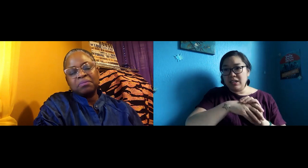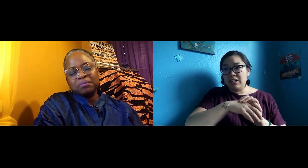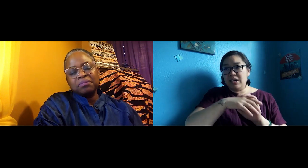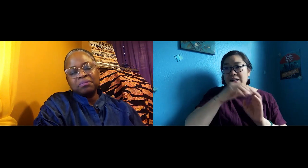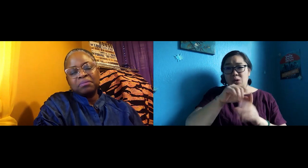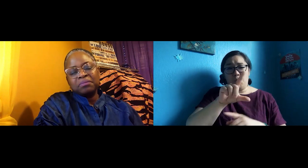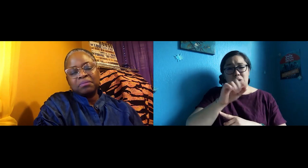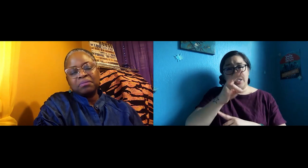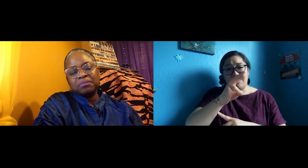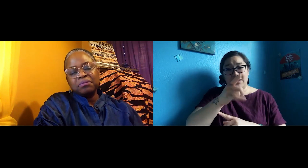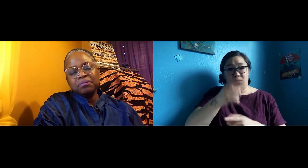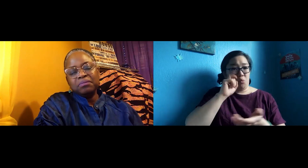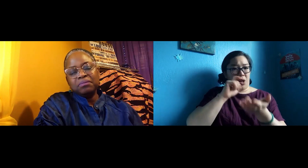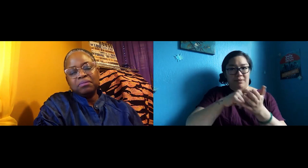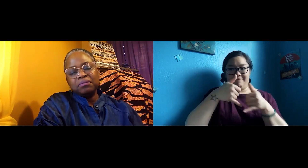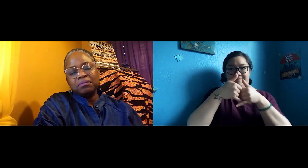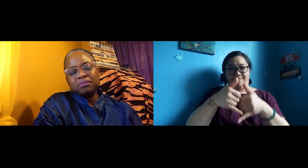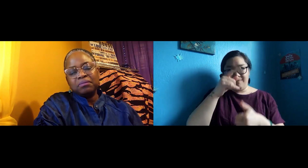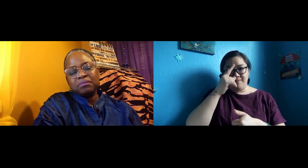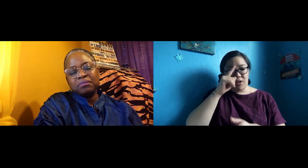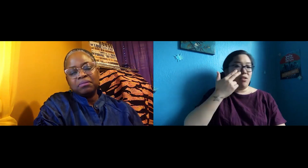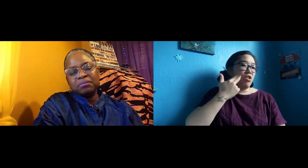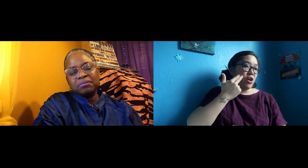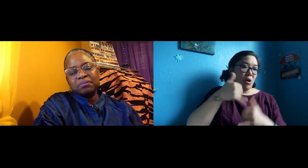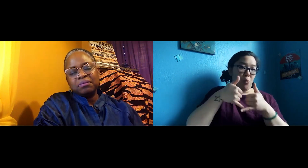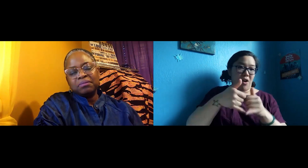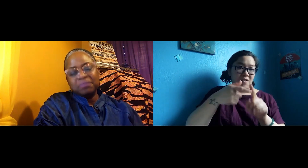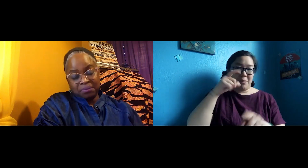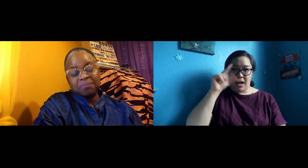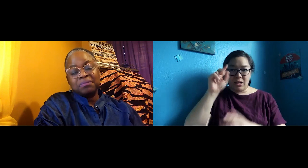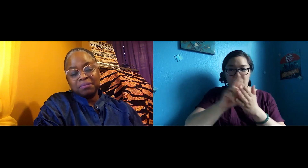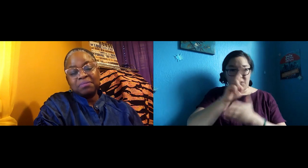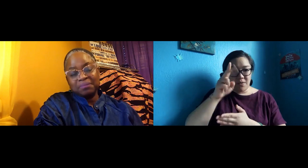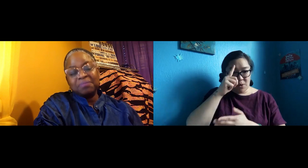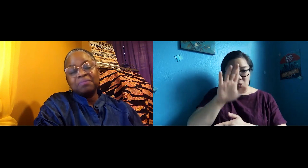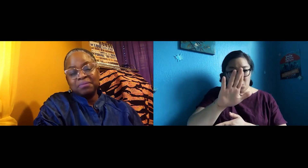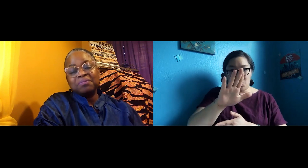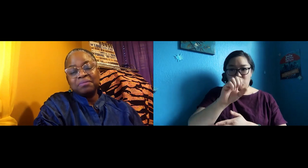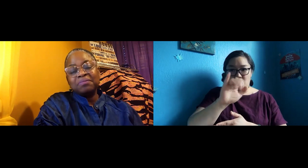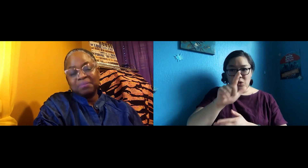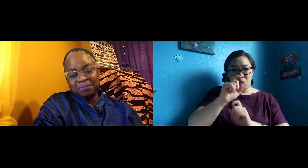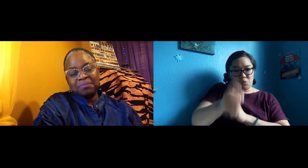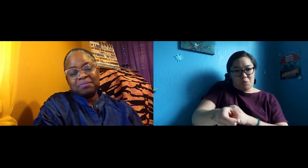BIPOC arts community. For sure. In 2017, you were recognized with the Laurent Clerc award from